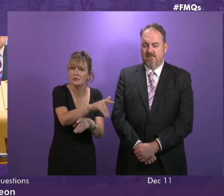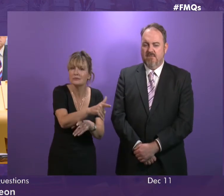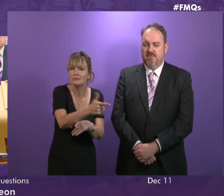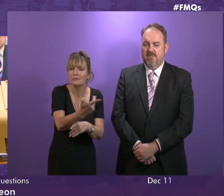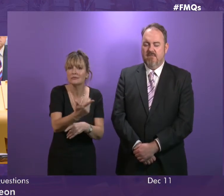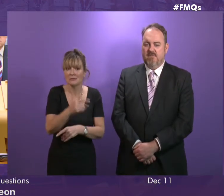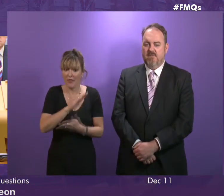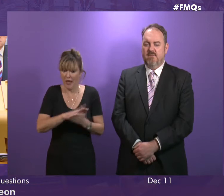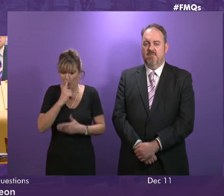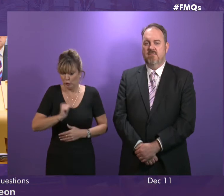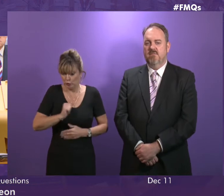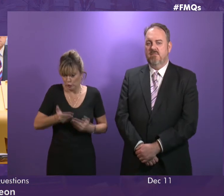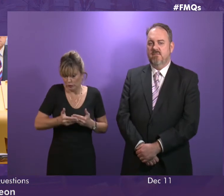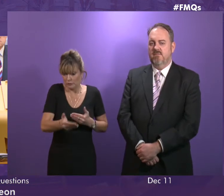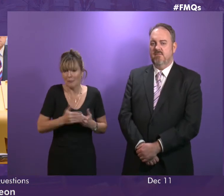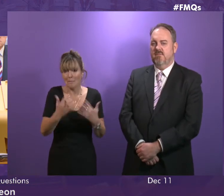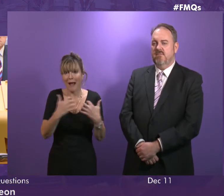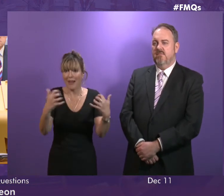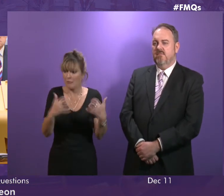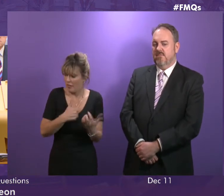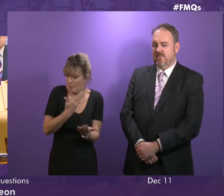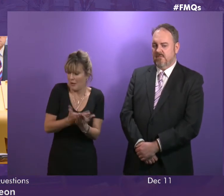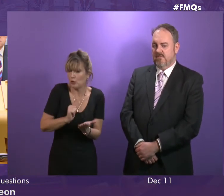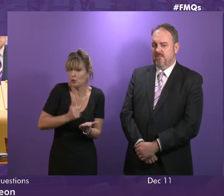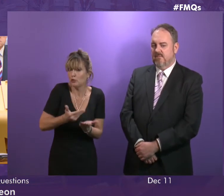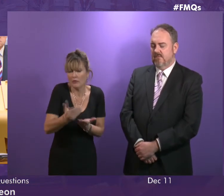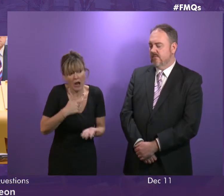before the Parliament in any event, and I am happy to give consideration to the point